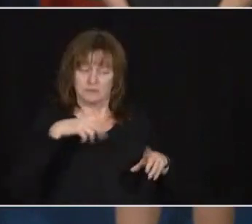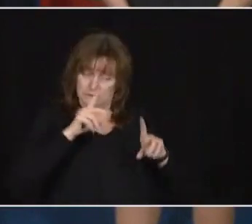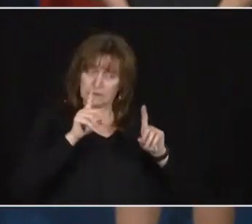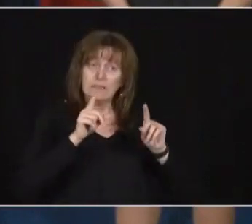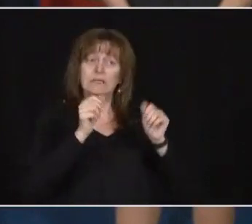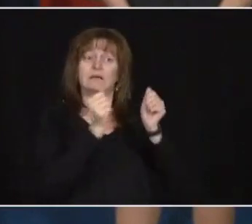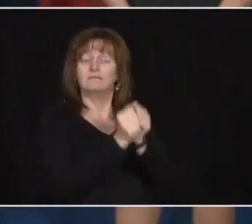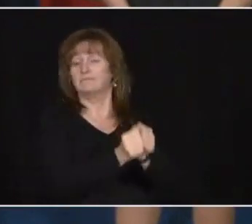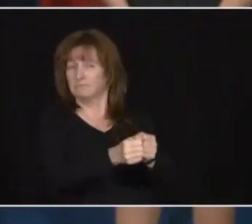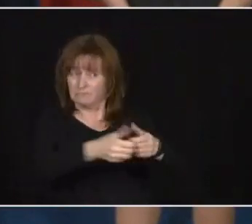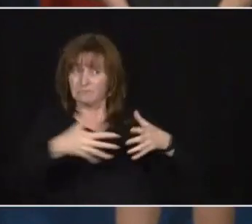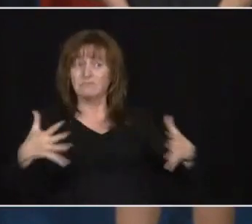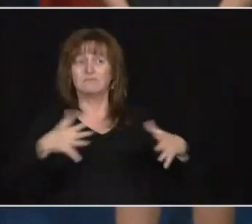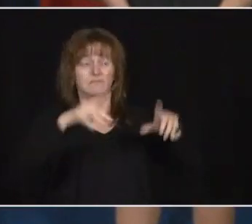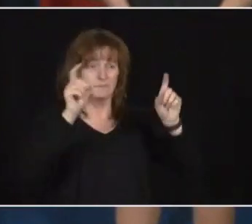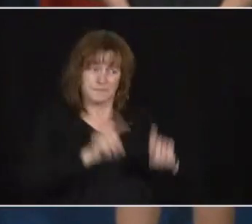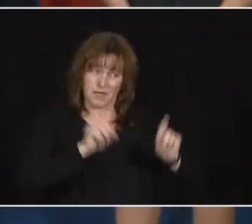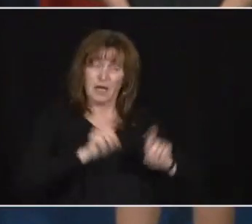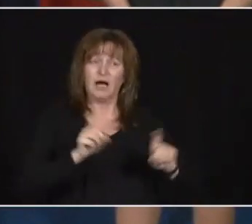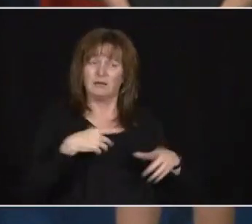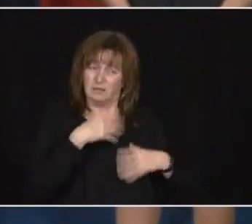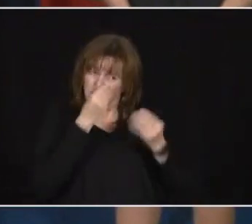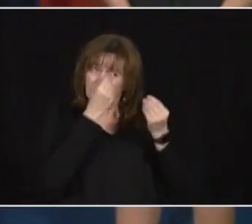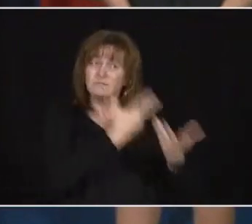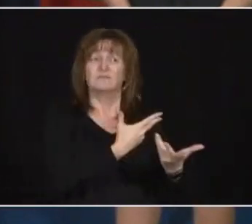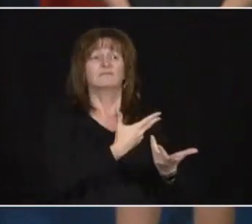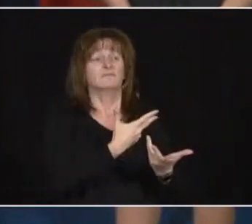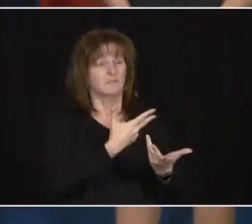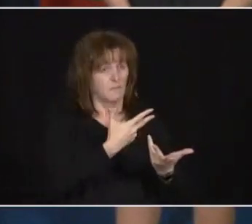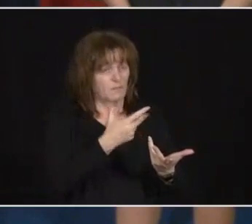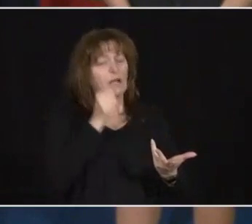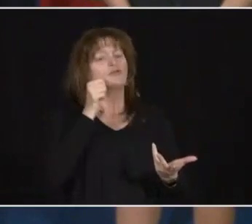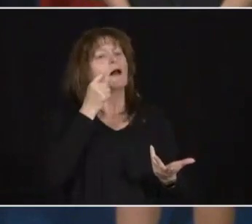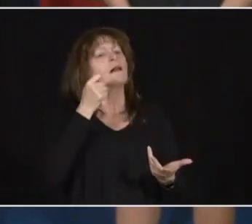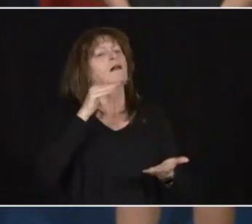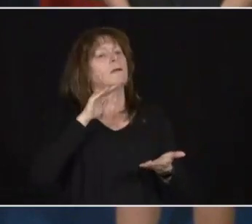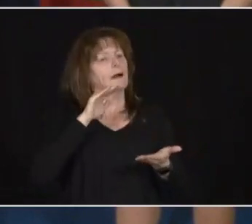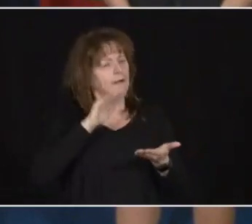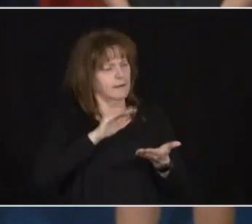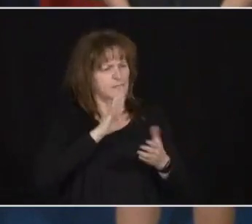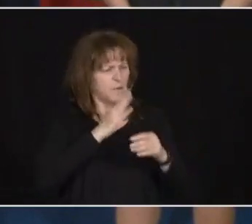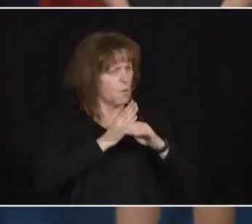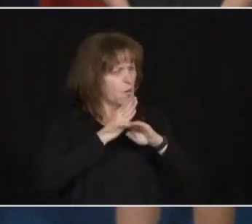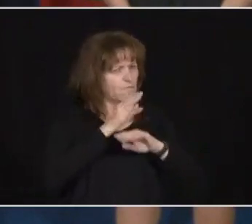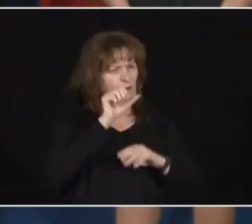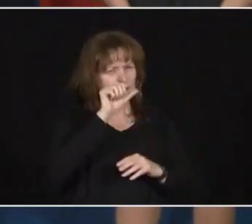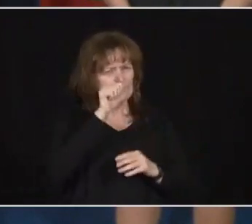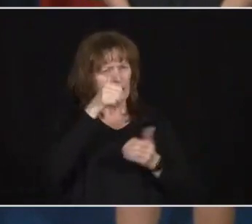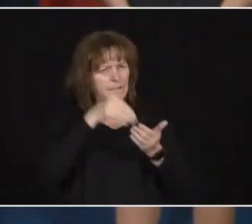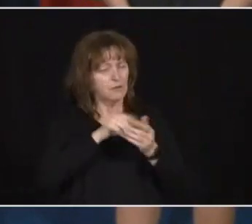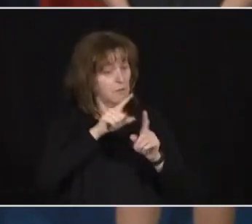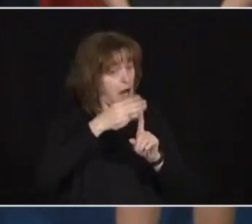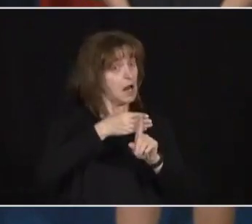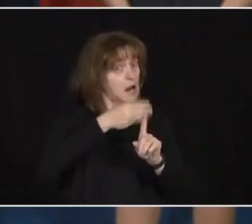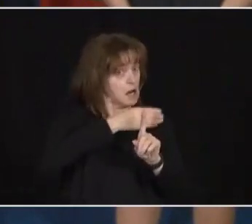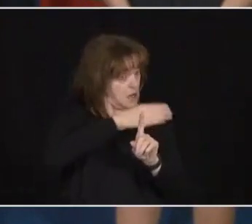I'll tell you, we had a little fallback yesterday to a little over 10,000, but the majority of the days we're doing over